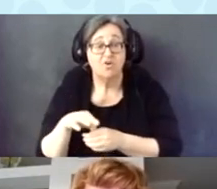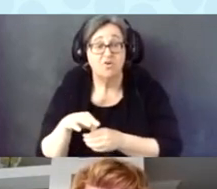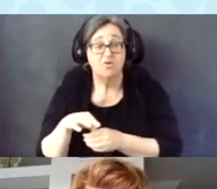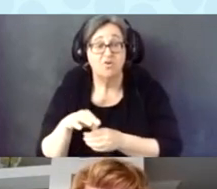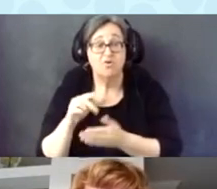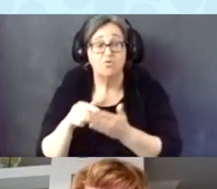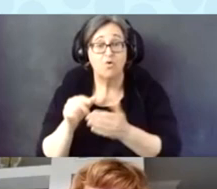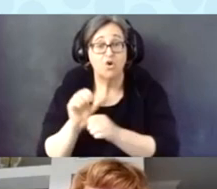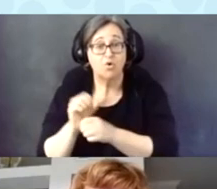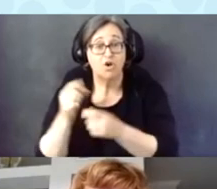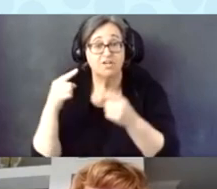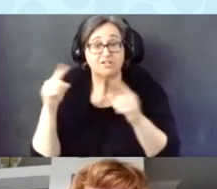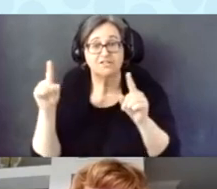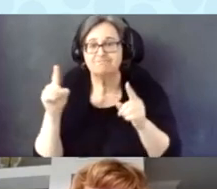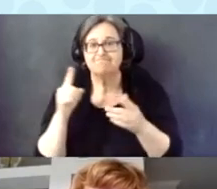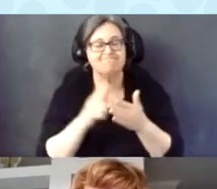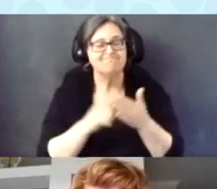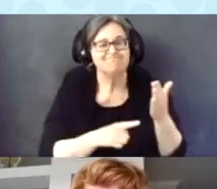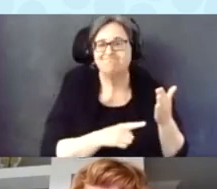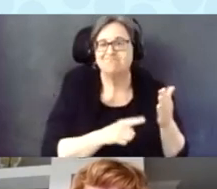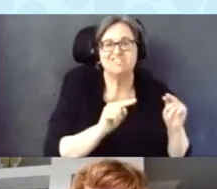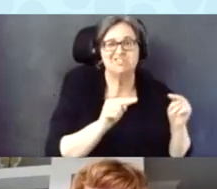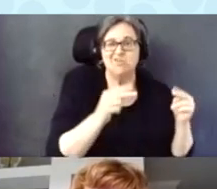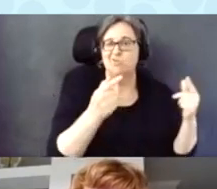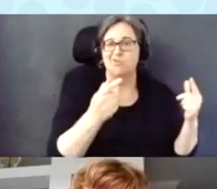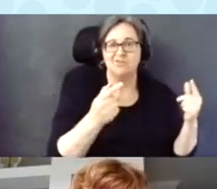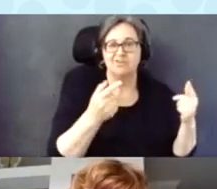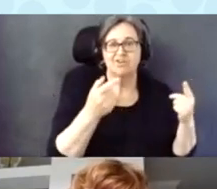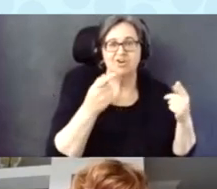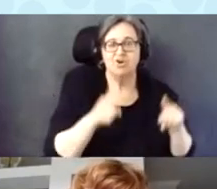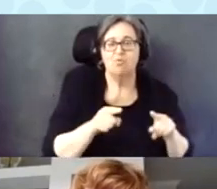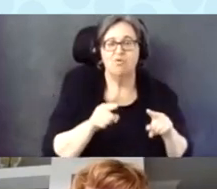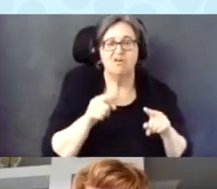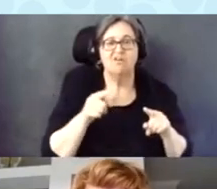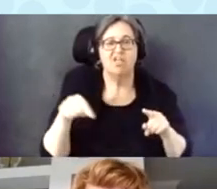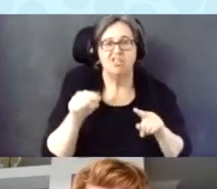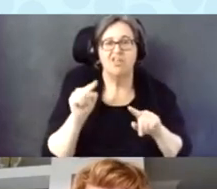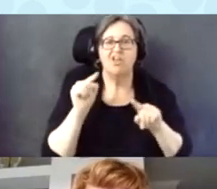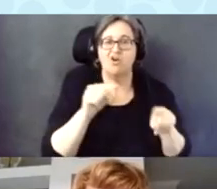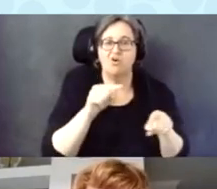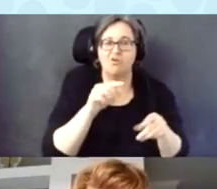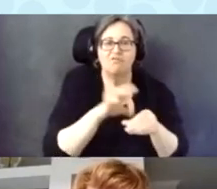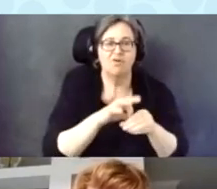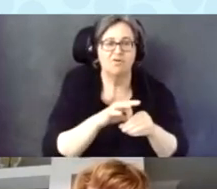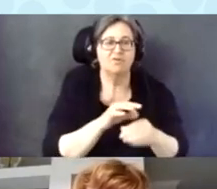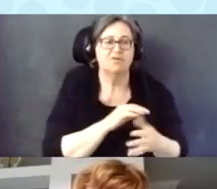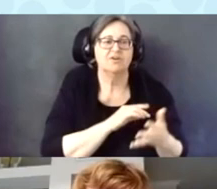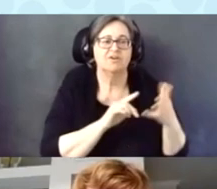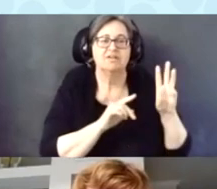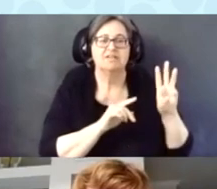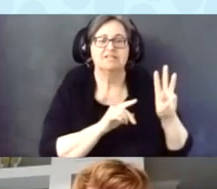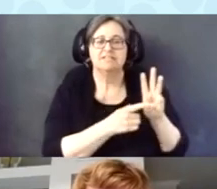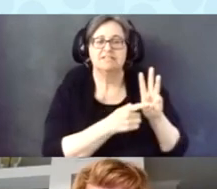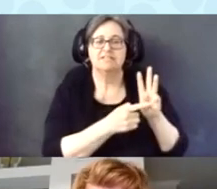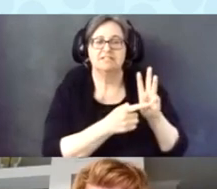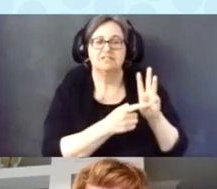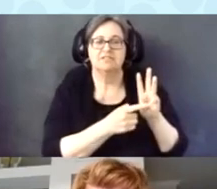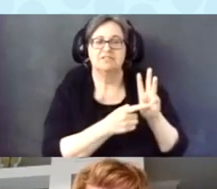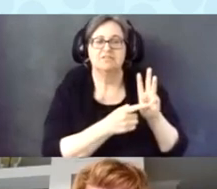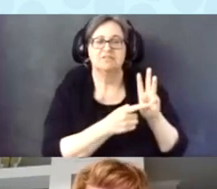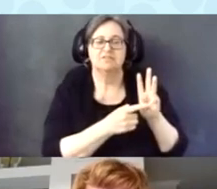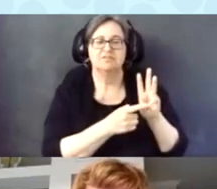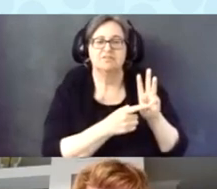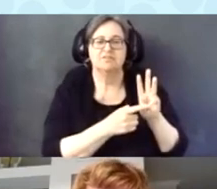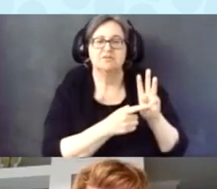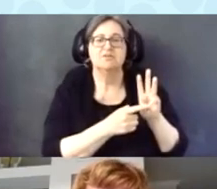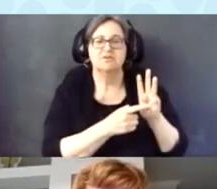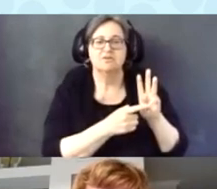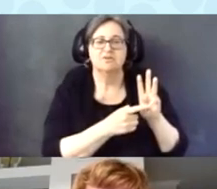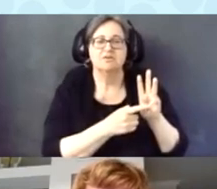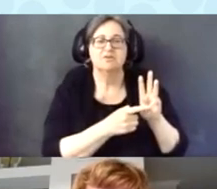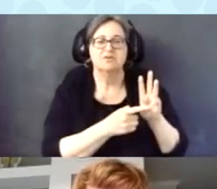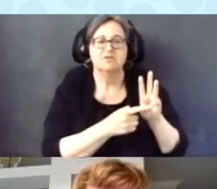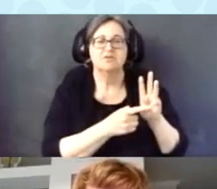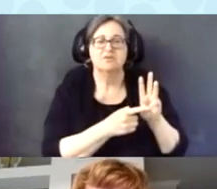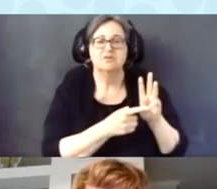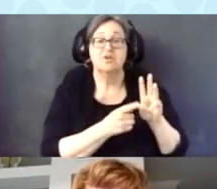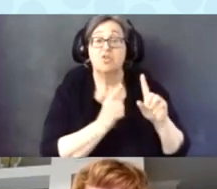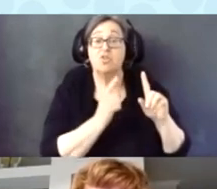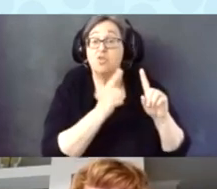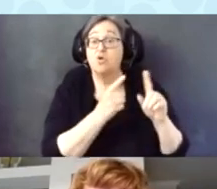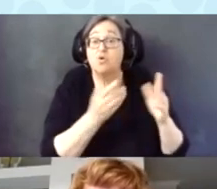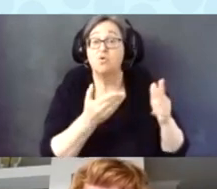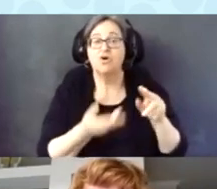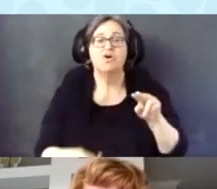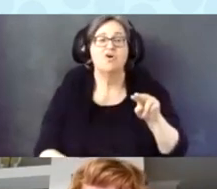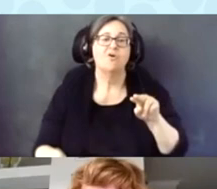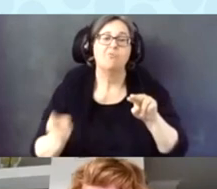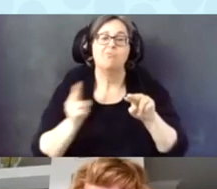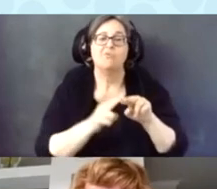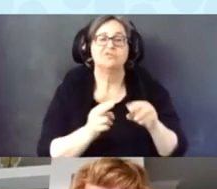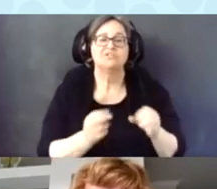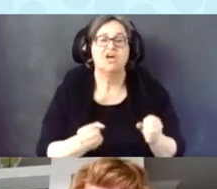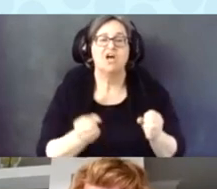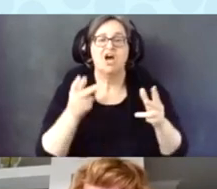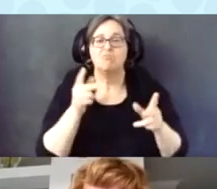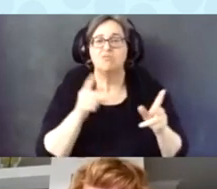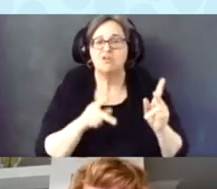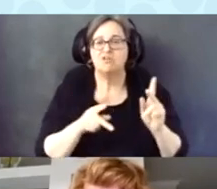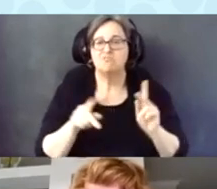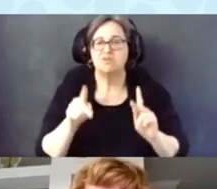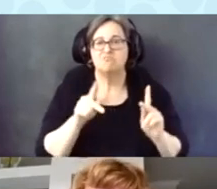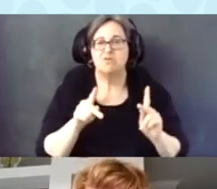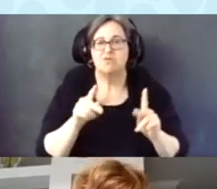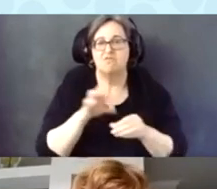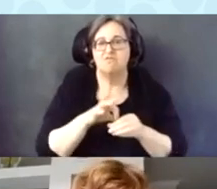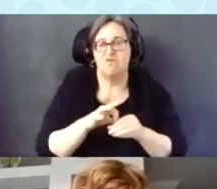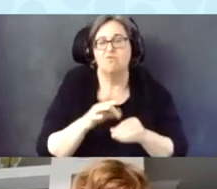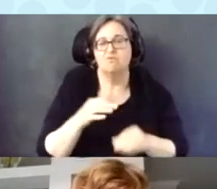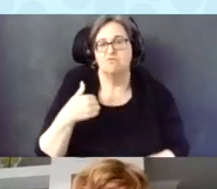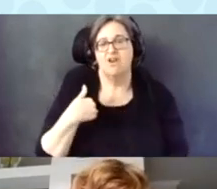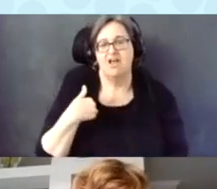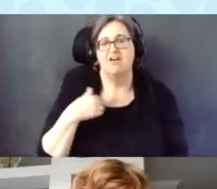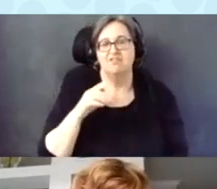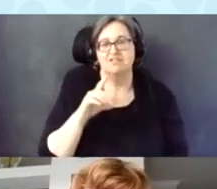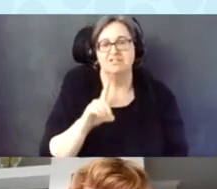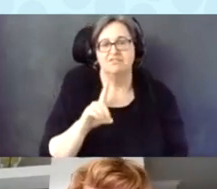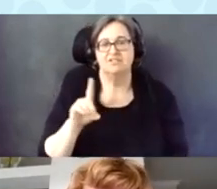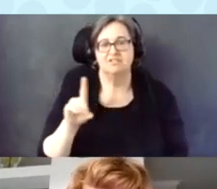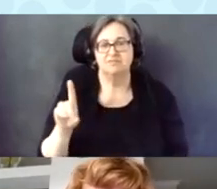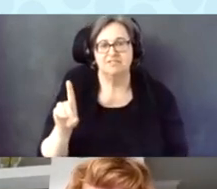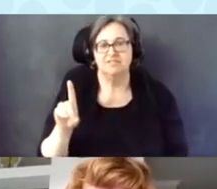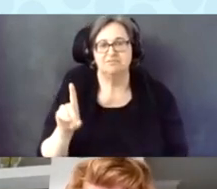Number 6, boost the number of voters with developmental disabilities.